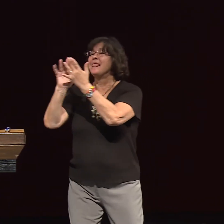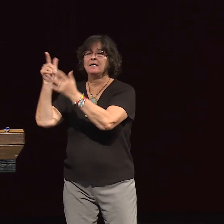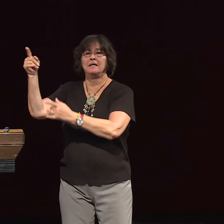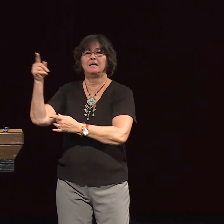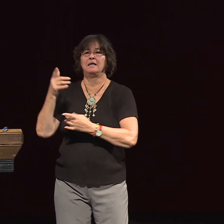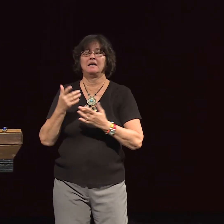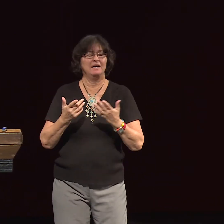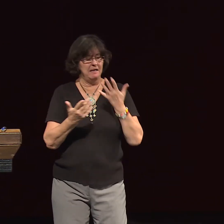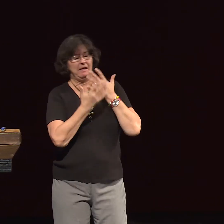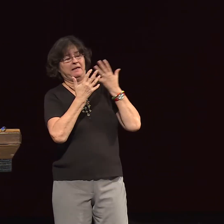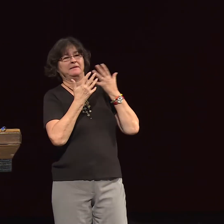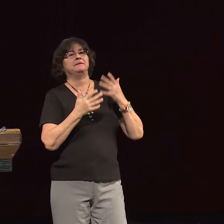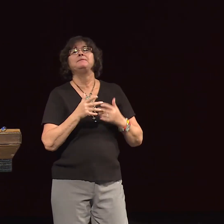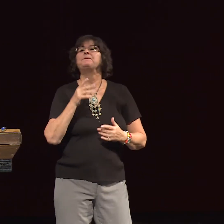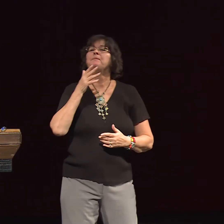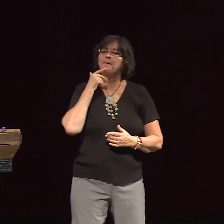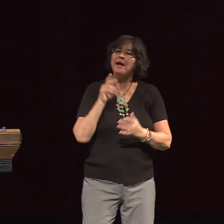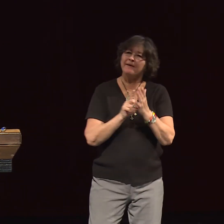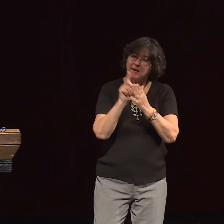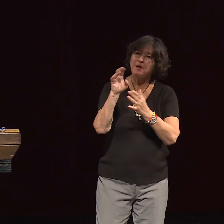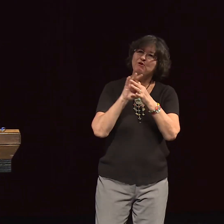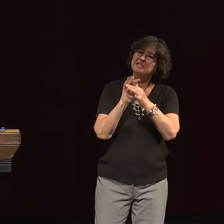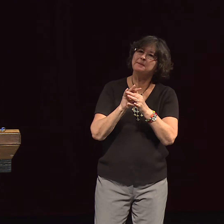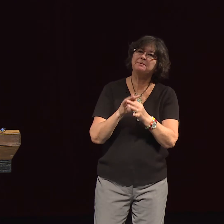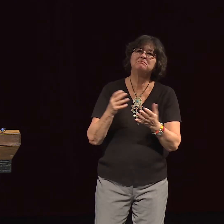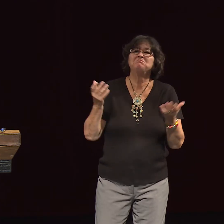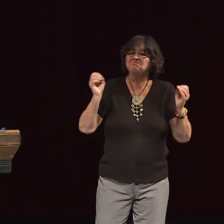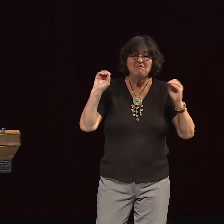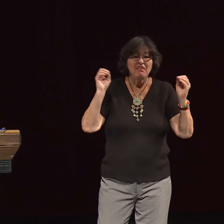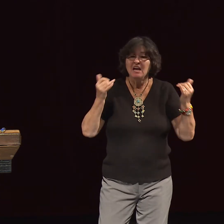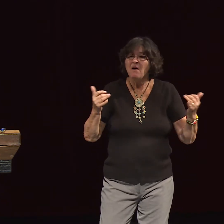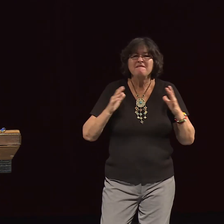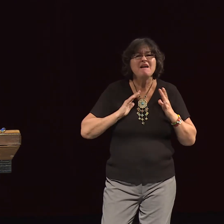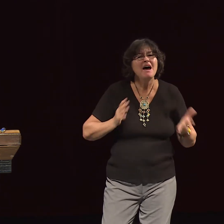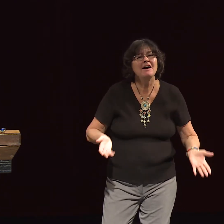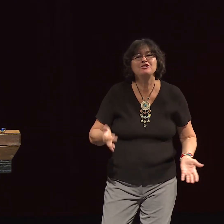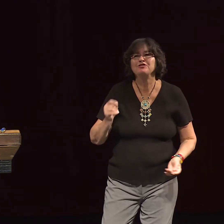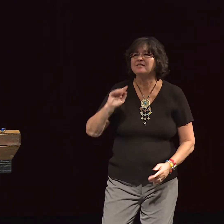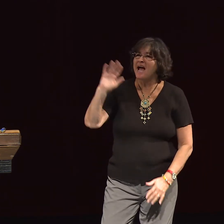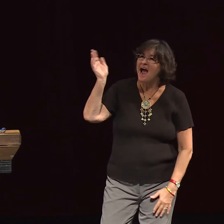OK. So you don't want to contact your legislators in an emergency situation,